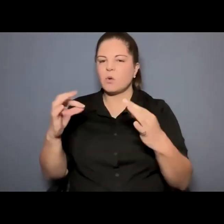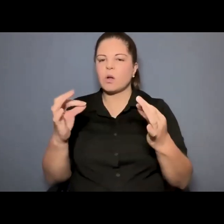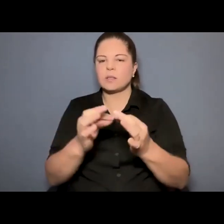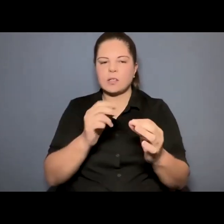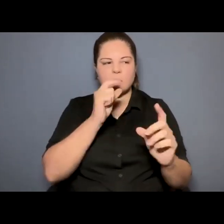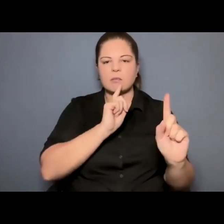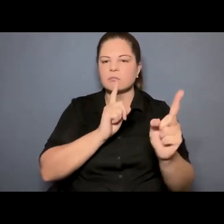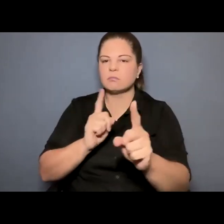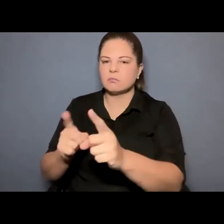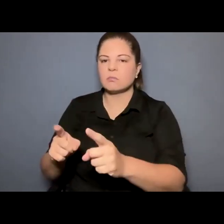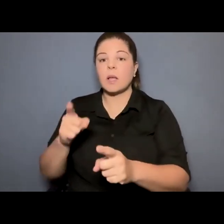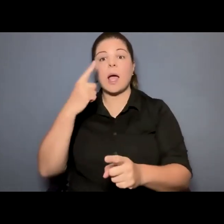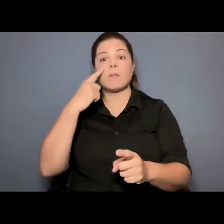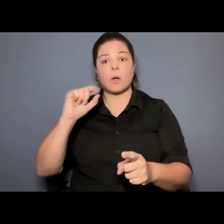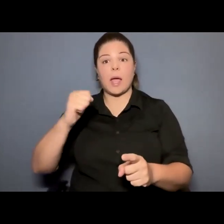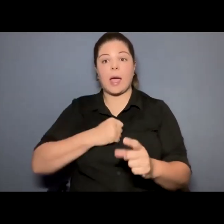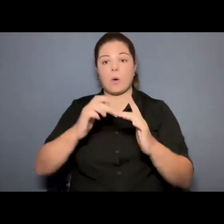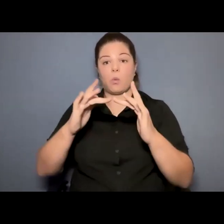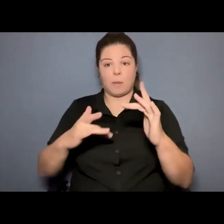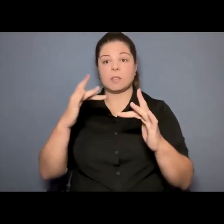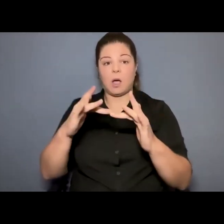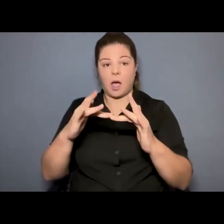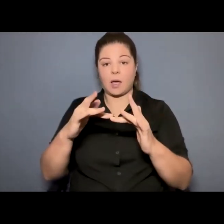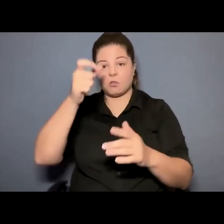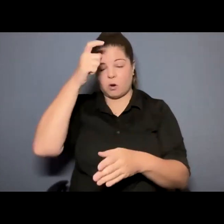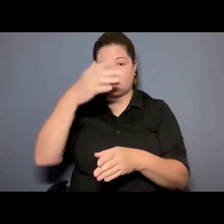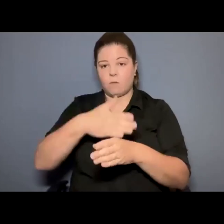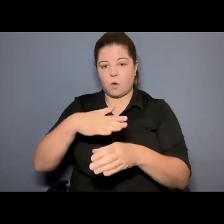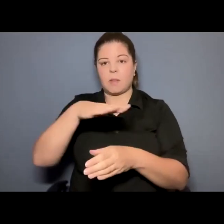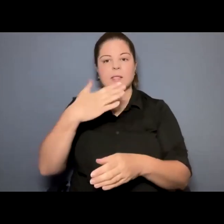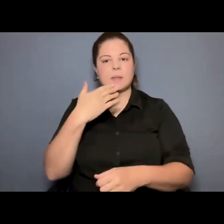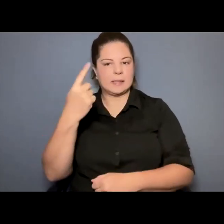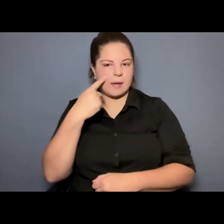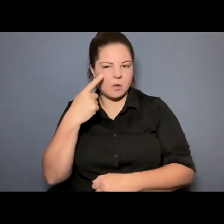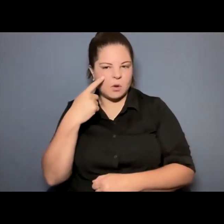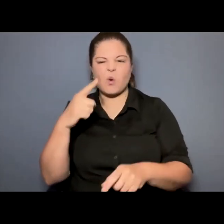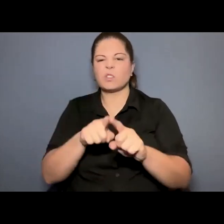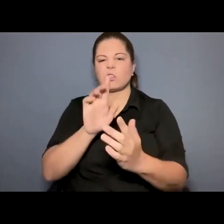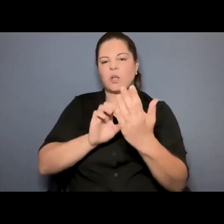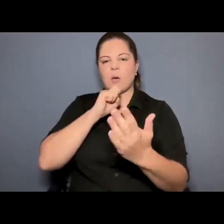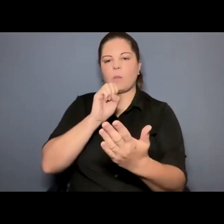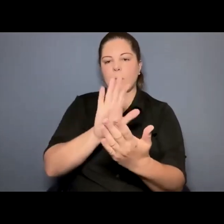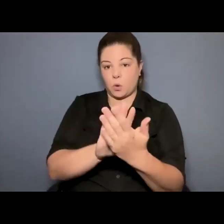we would love you to go to and we have also put some of that information into the chat.